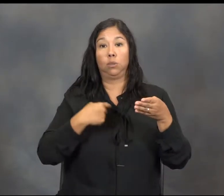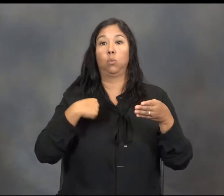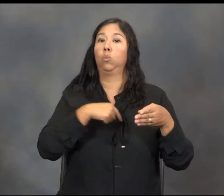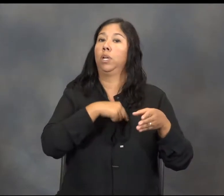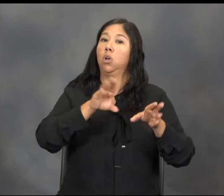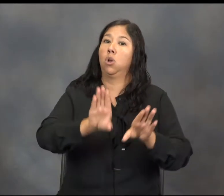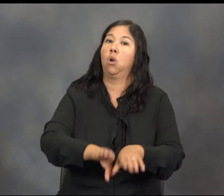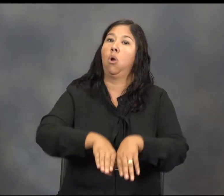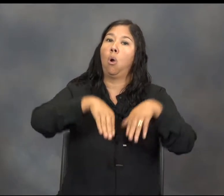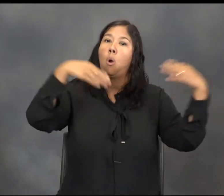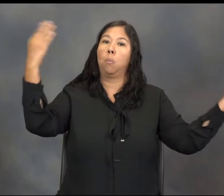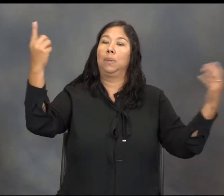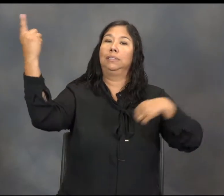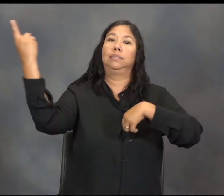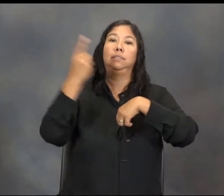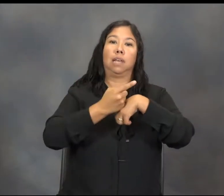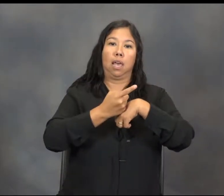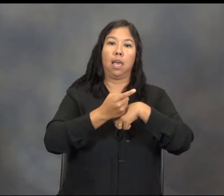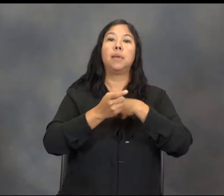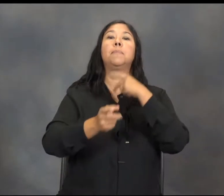People are going to be lined up outside of our door,